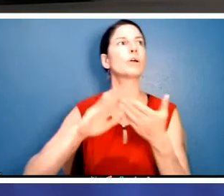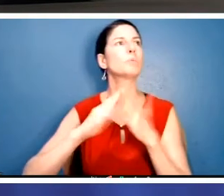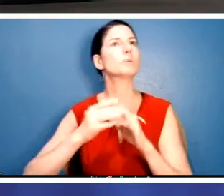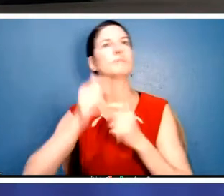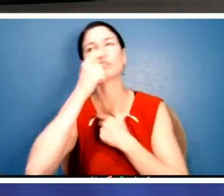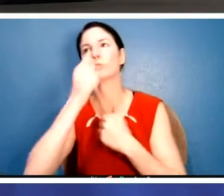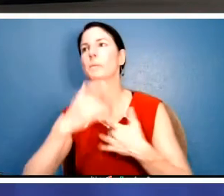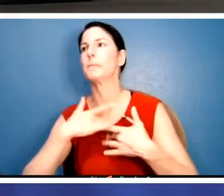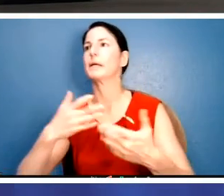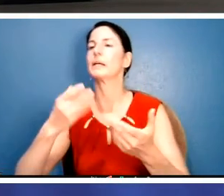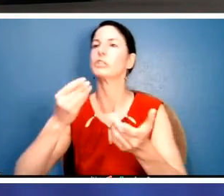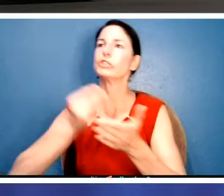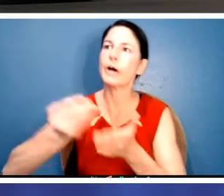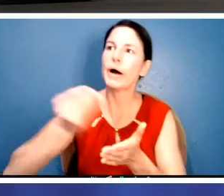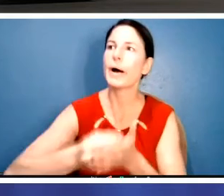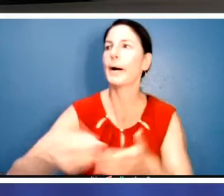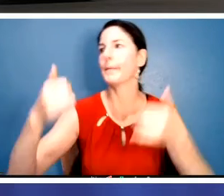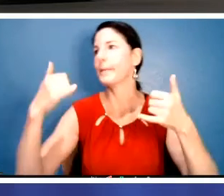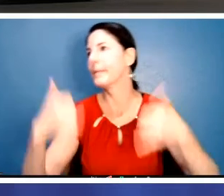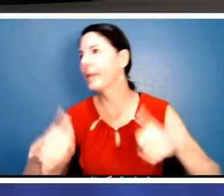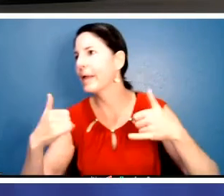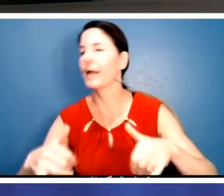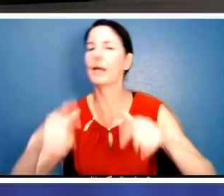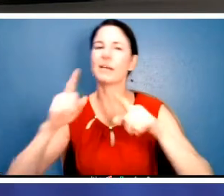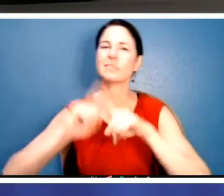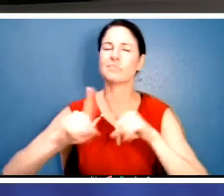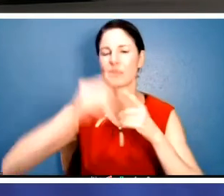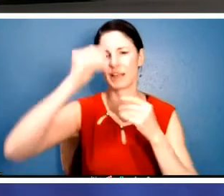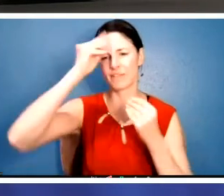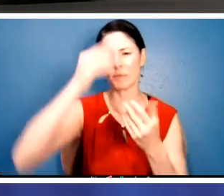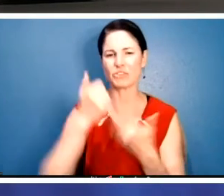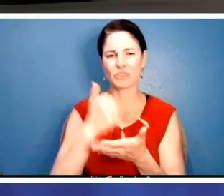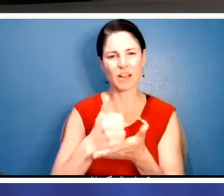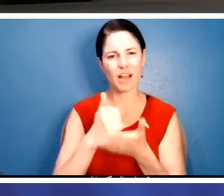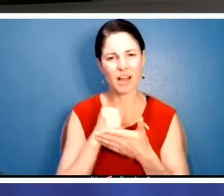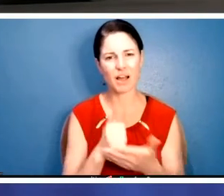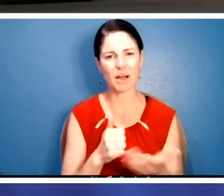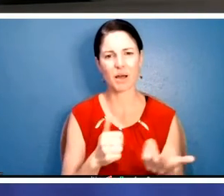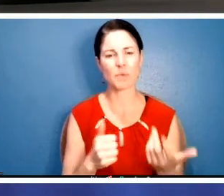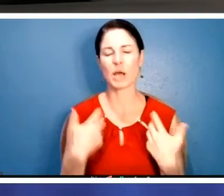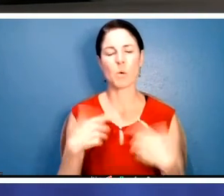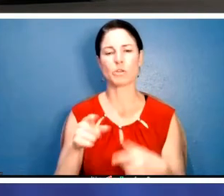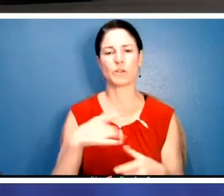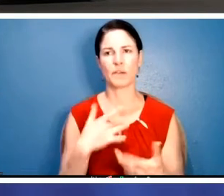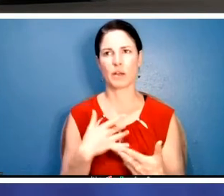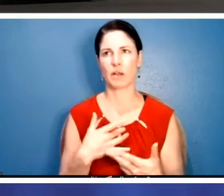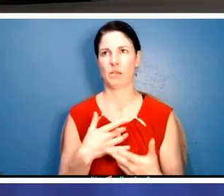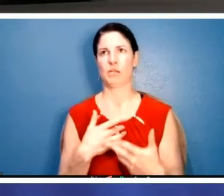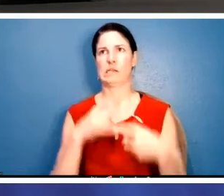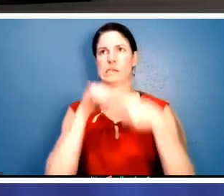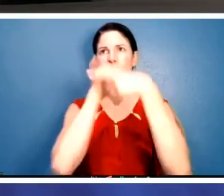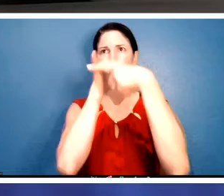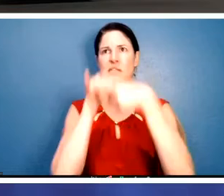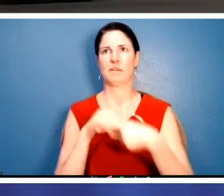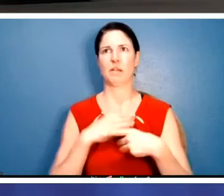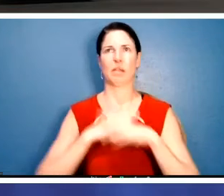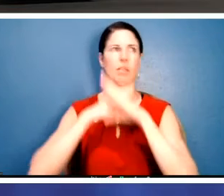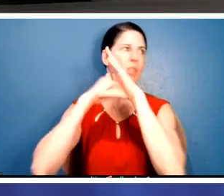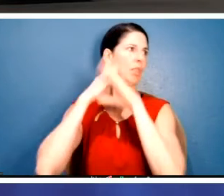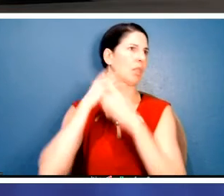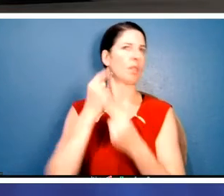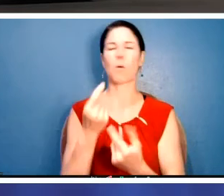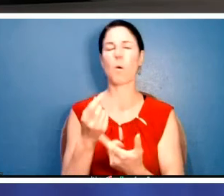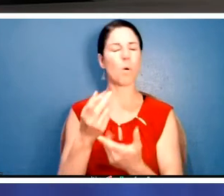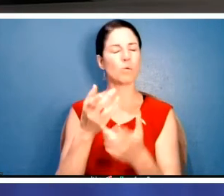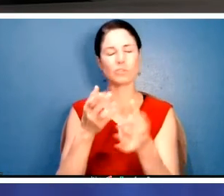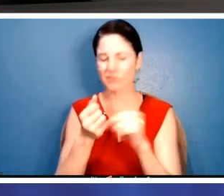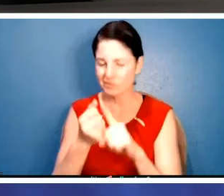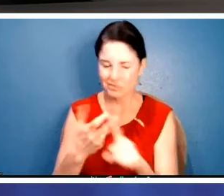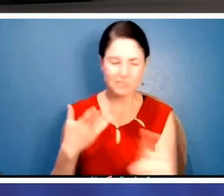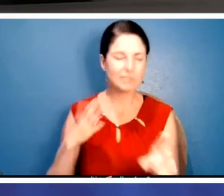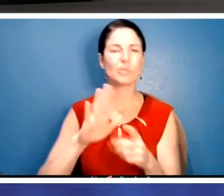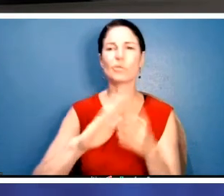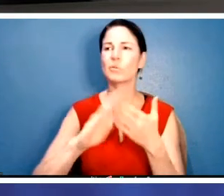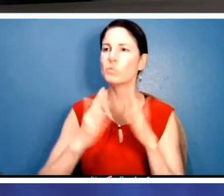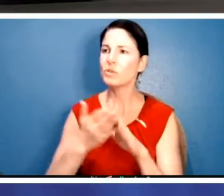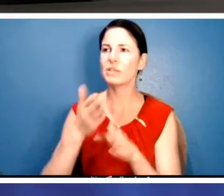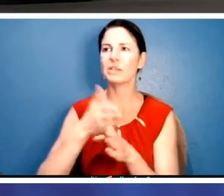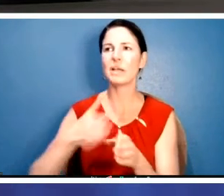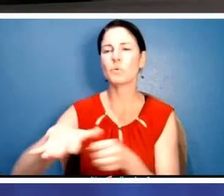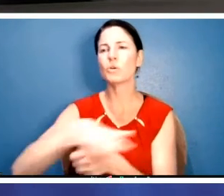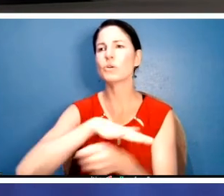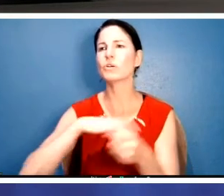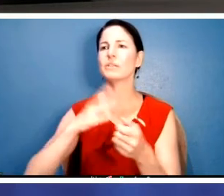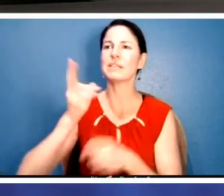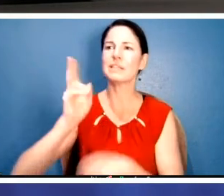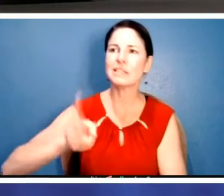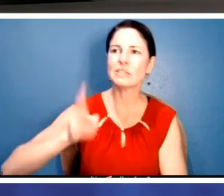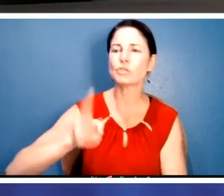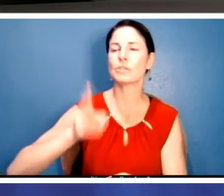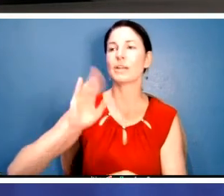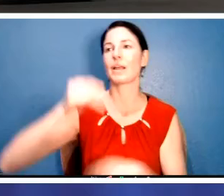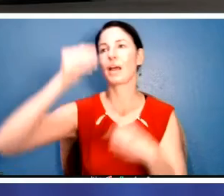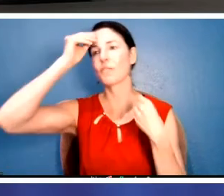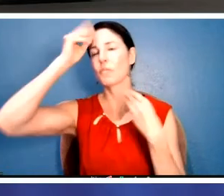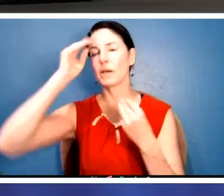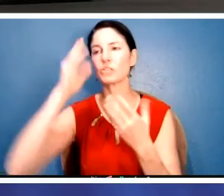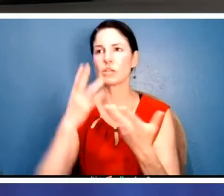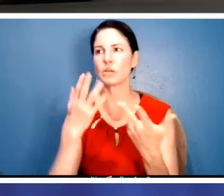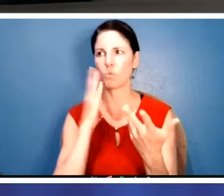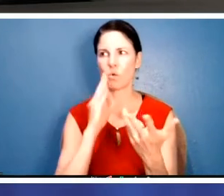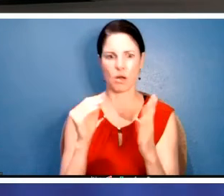SacGov: Information is is actually really helpful, so I think bottom line is yeah don't get put off by terms just tell us tell us about yourself and your communities and your neighborhoods history, and that will go a long way that's a really great point.